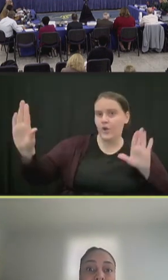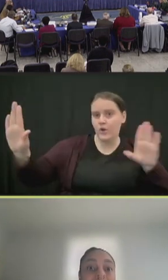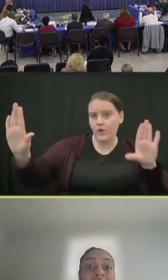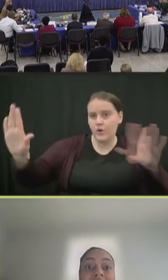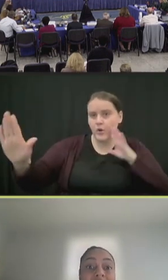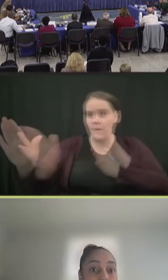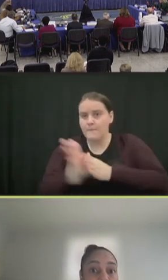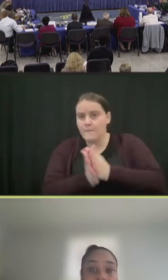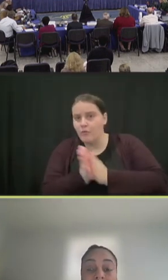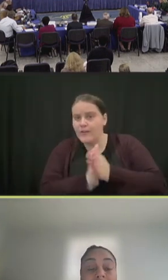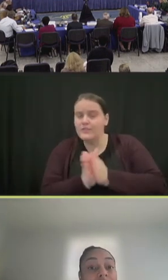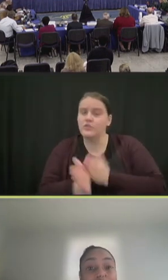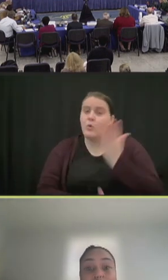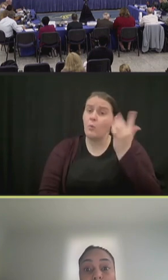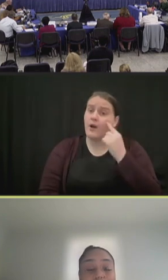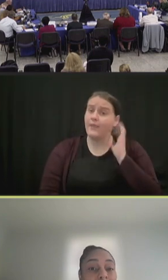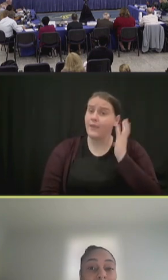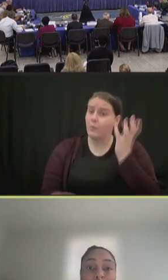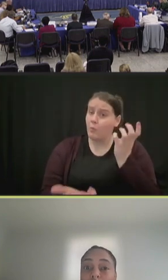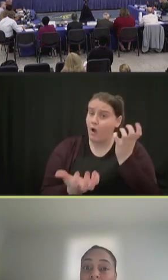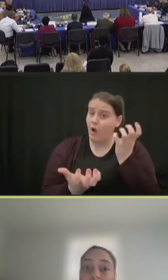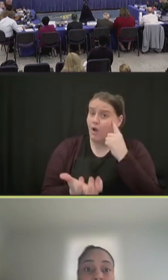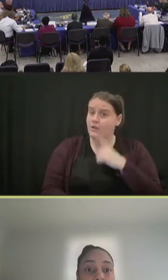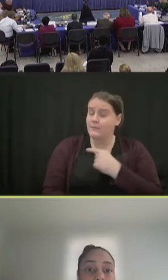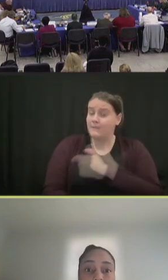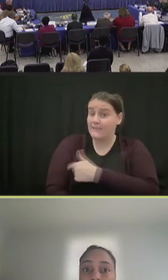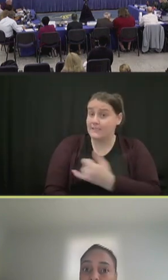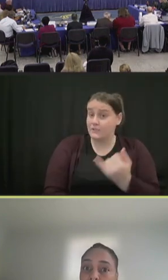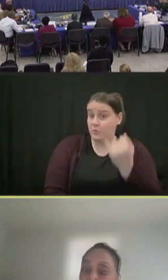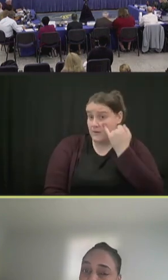speaking to everyone. And if there's a group that you want to make sure that we are speaking